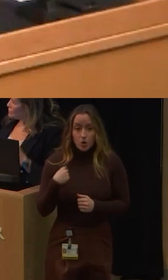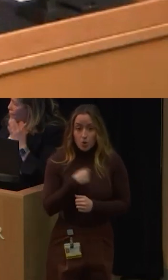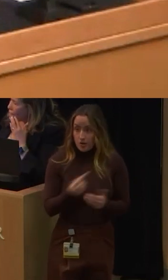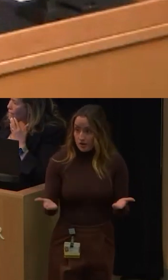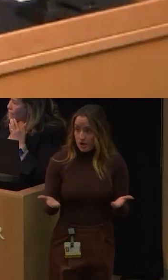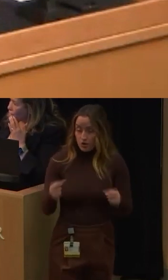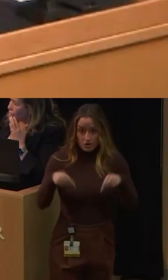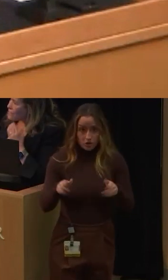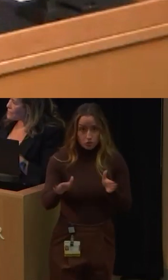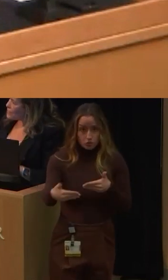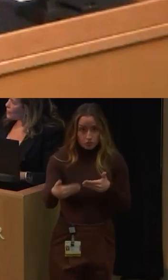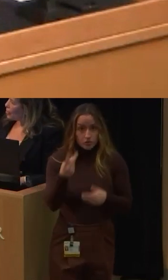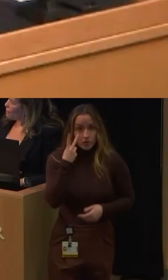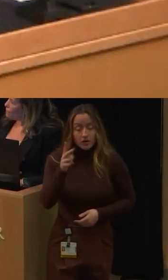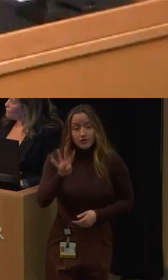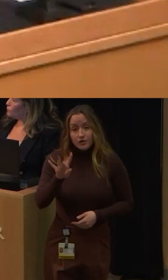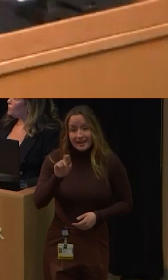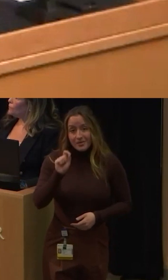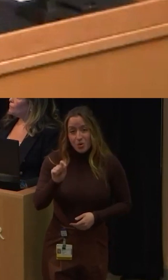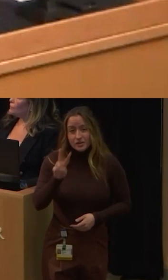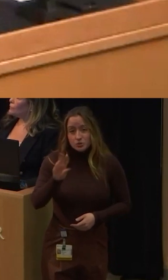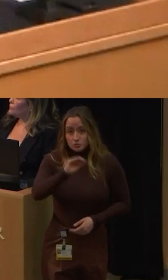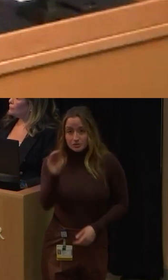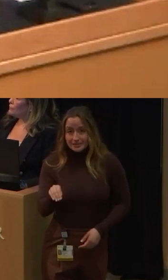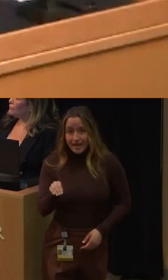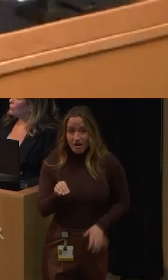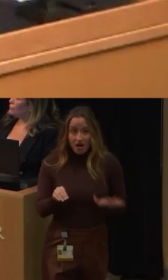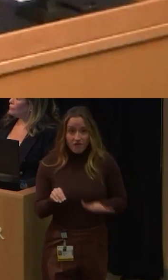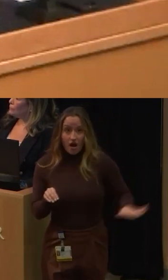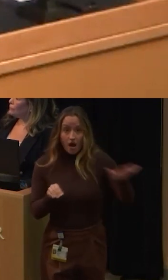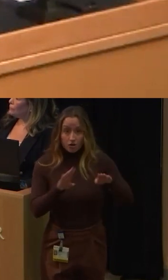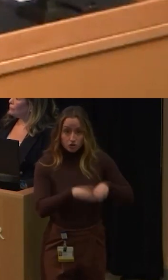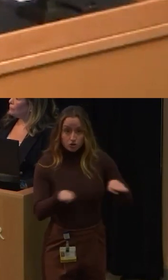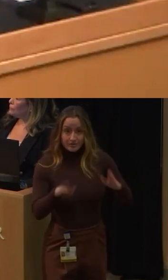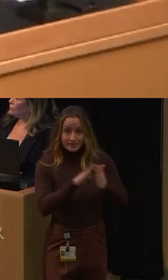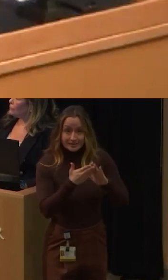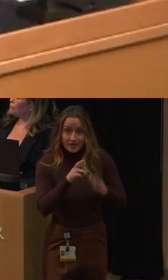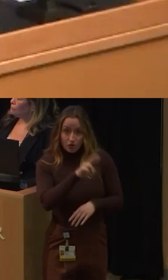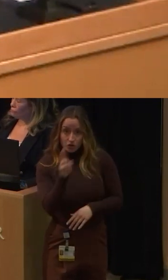48.2% of all children in the city of Rochester live in poverty.